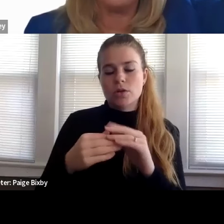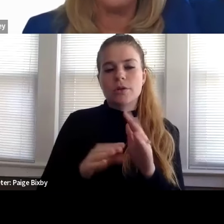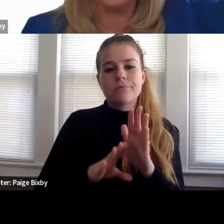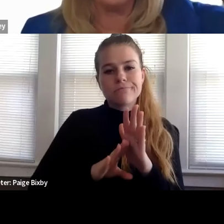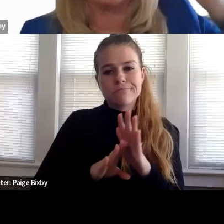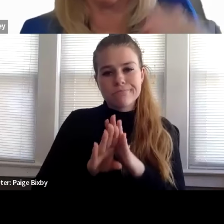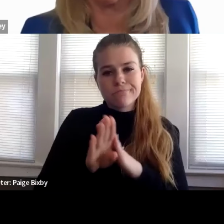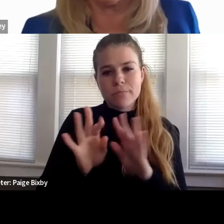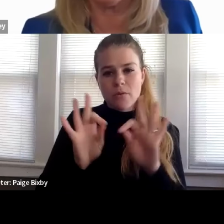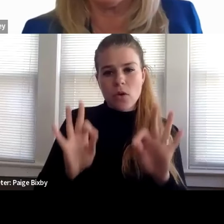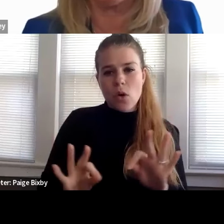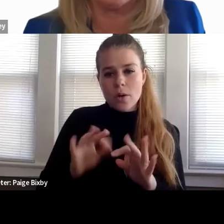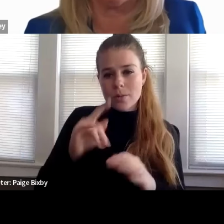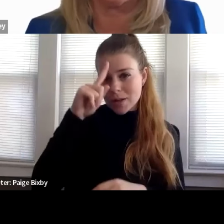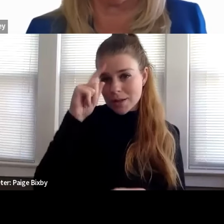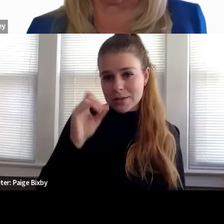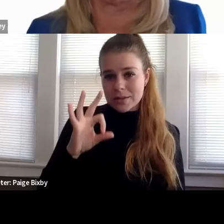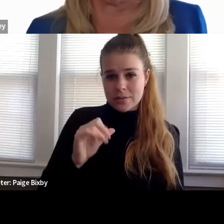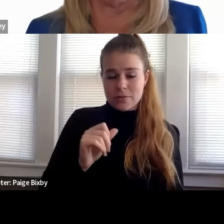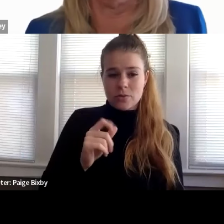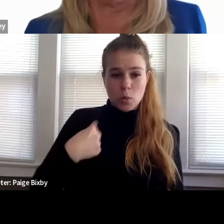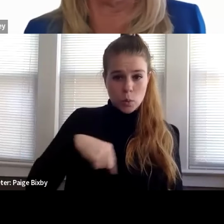because whether we're doing the plan of safe care